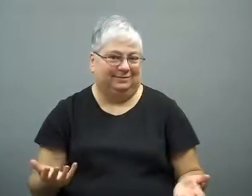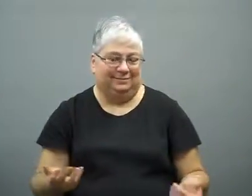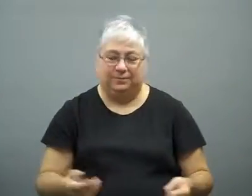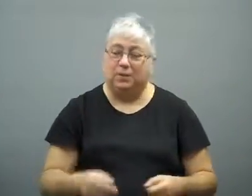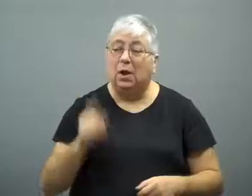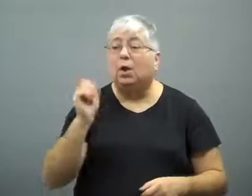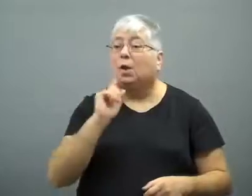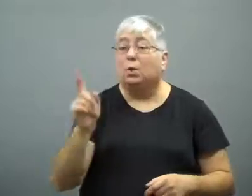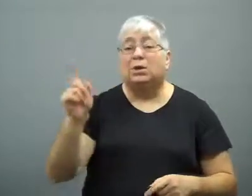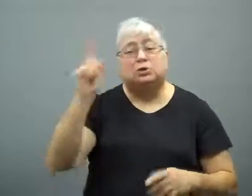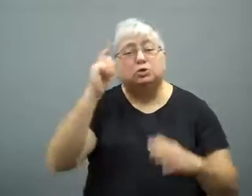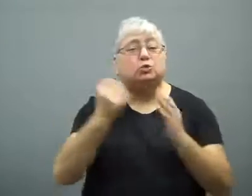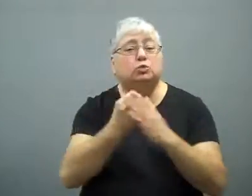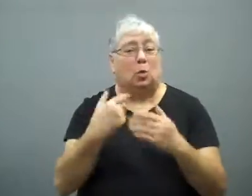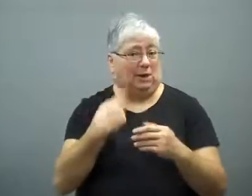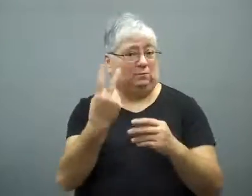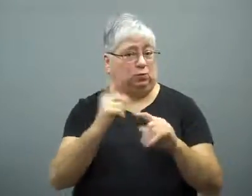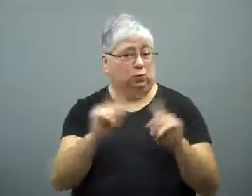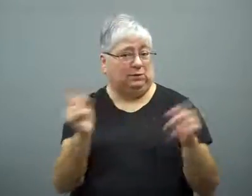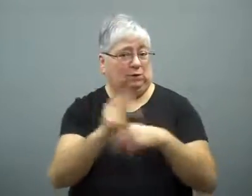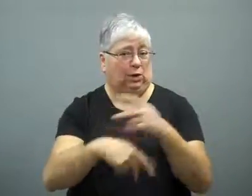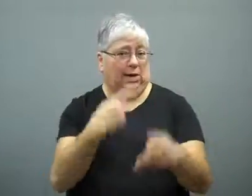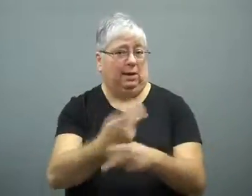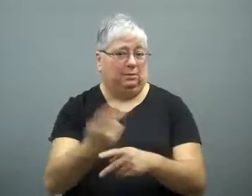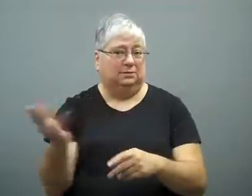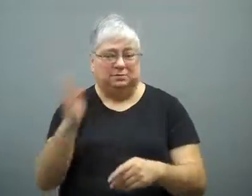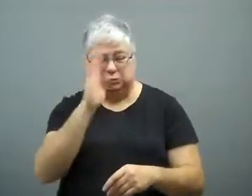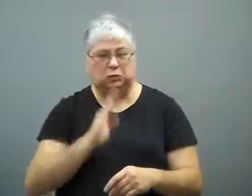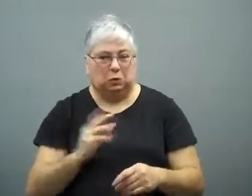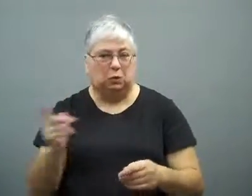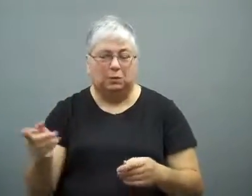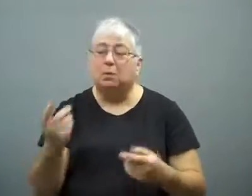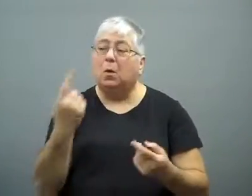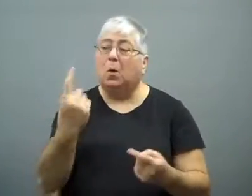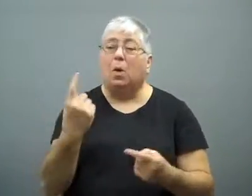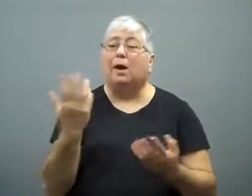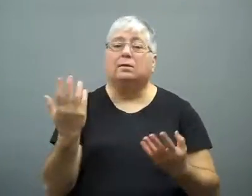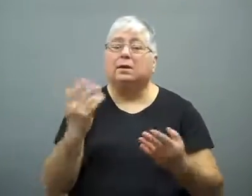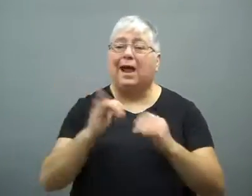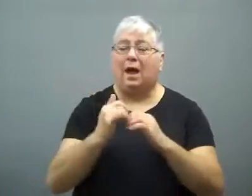There are two different types of strokes.